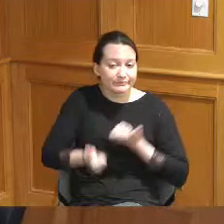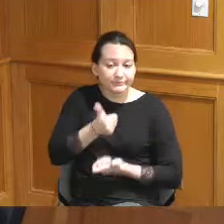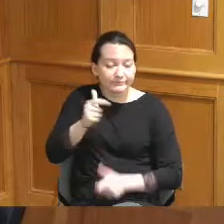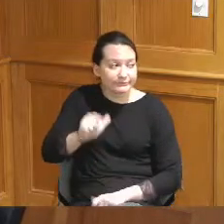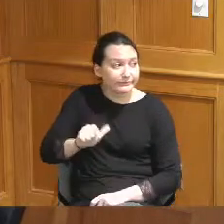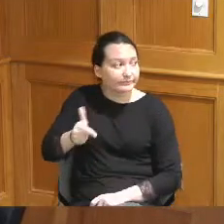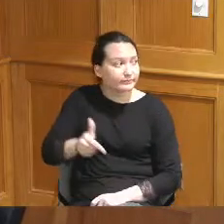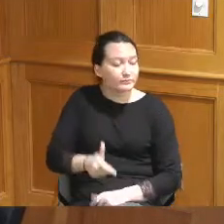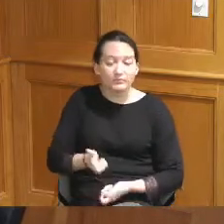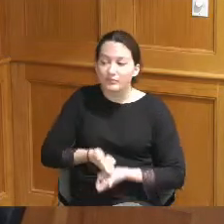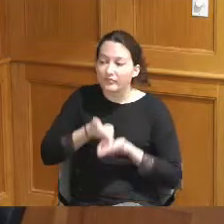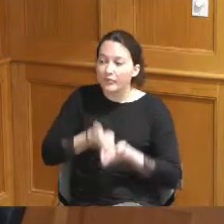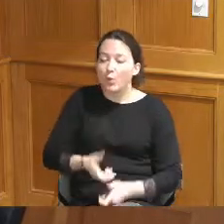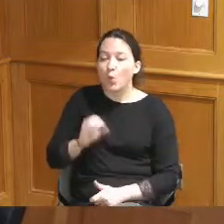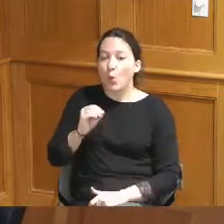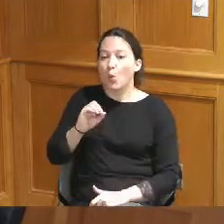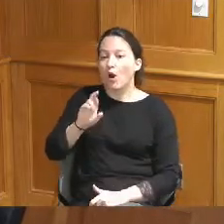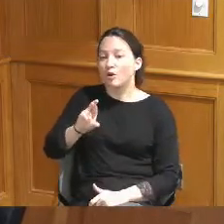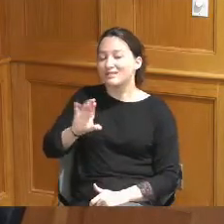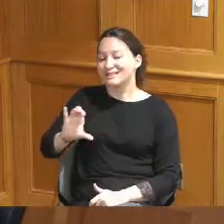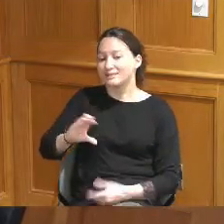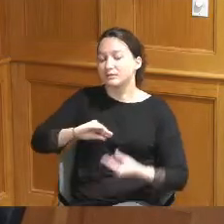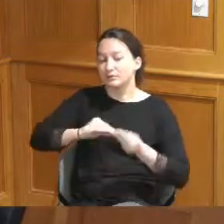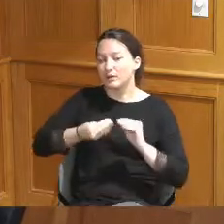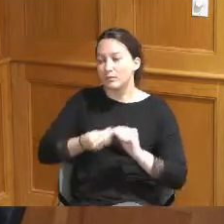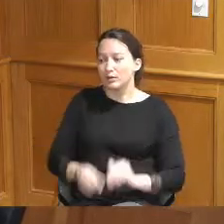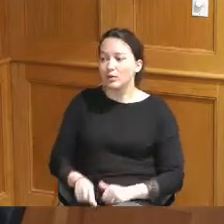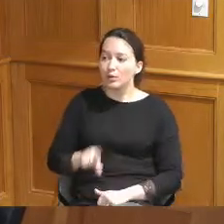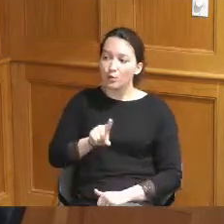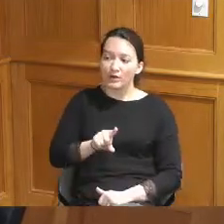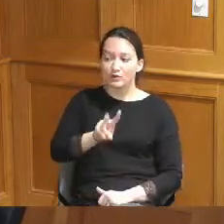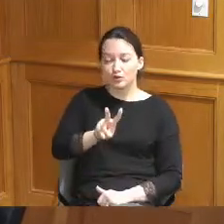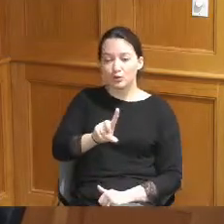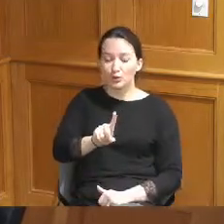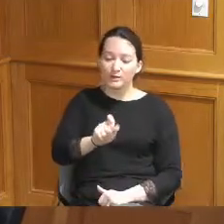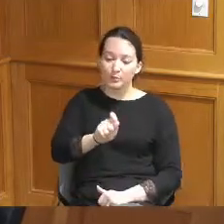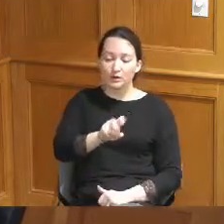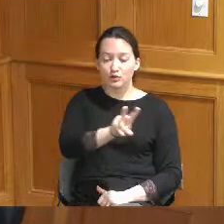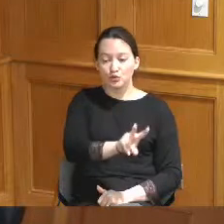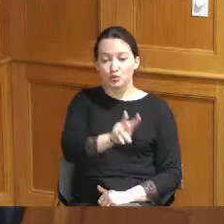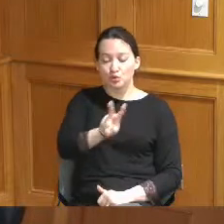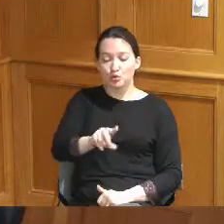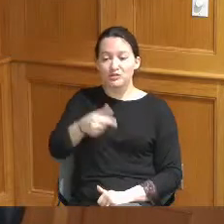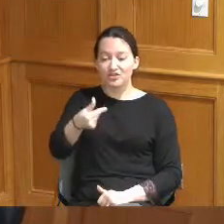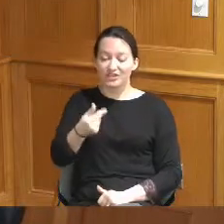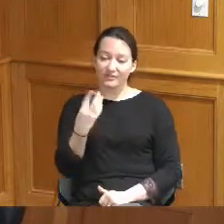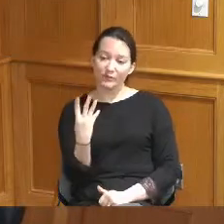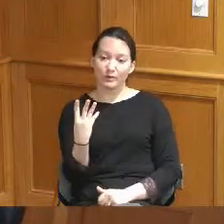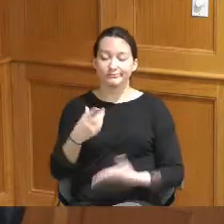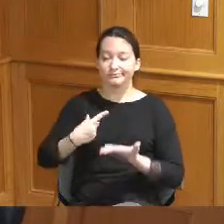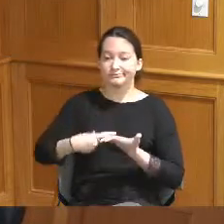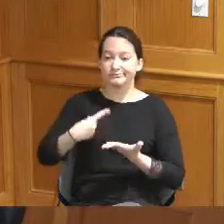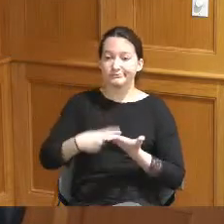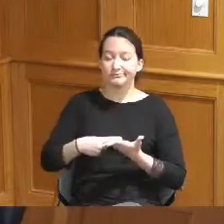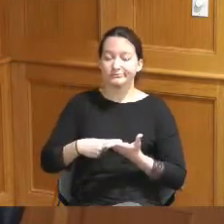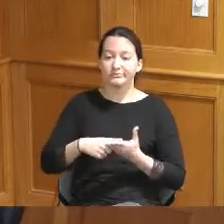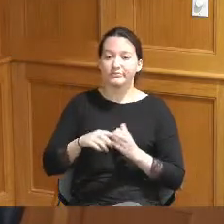pursuant to the Ohio Revised Code section 121.22 G4 to discuss collective bargaining